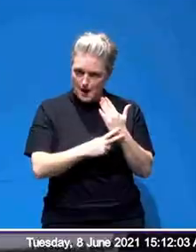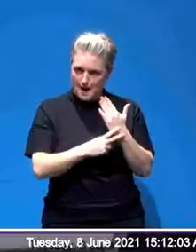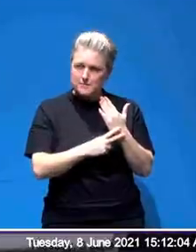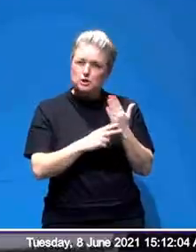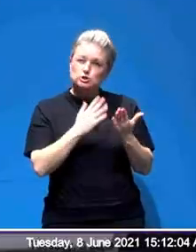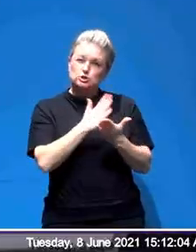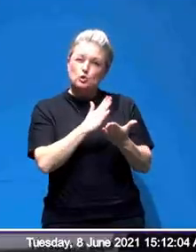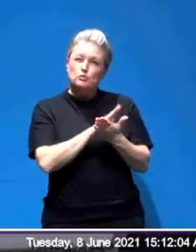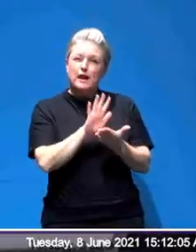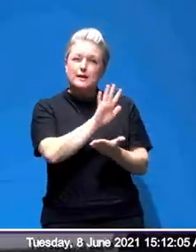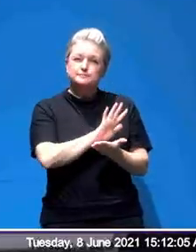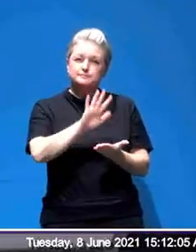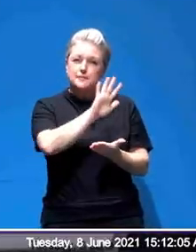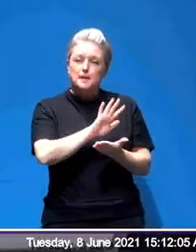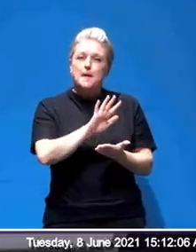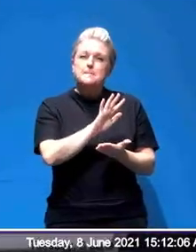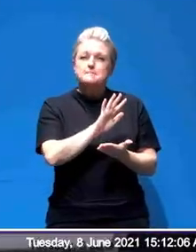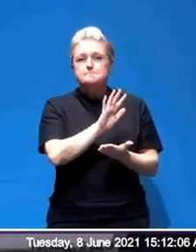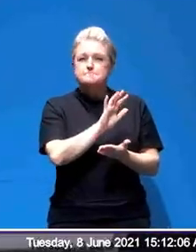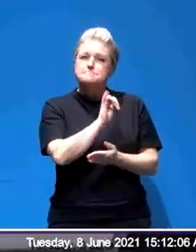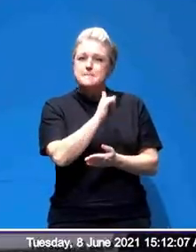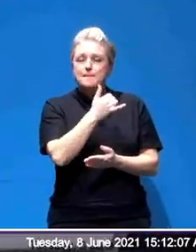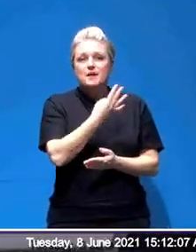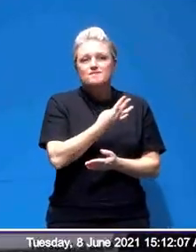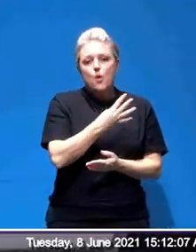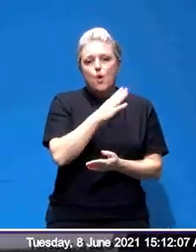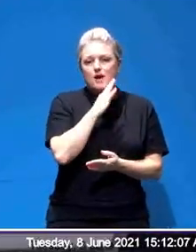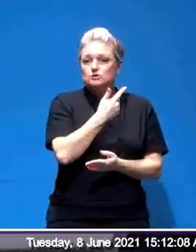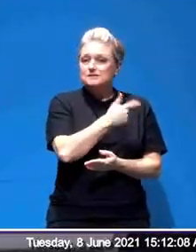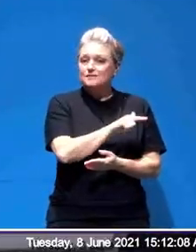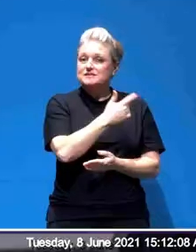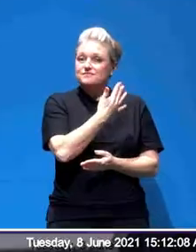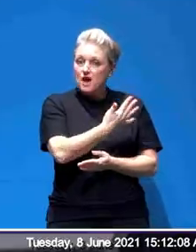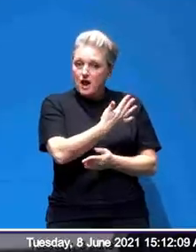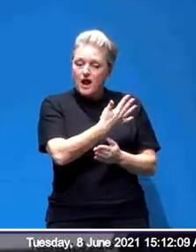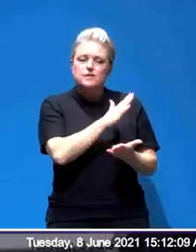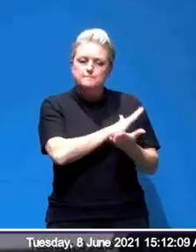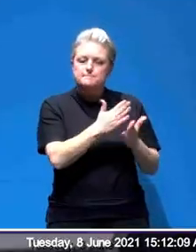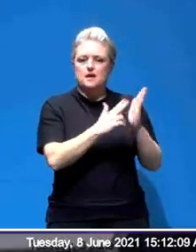around 475 NDIS participants.